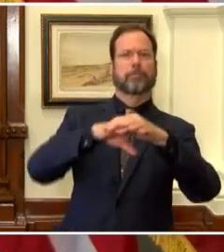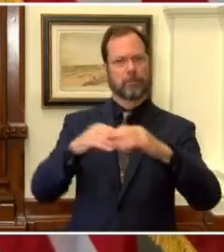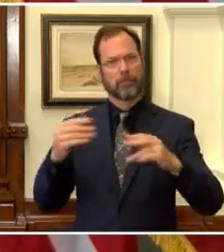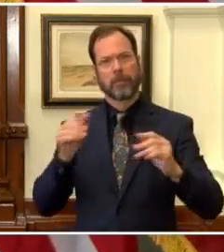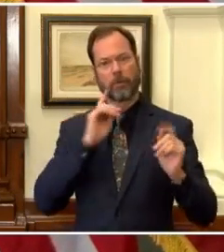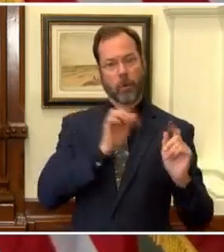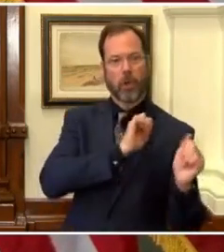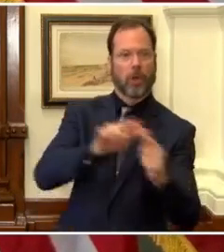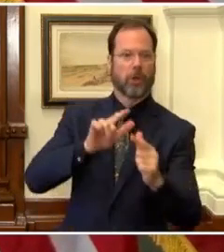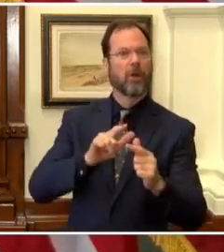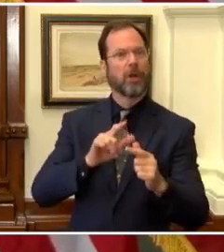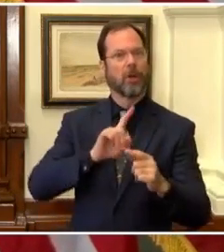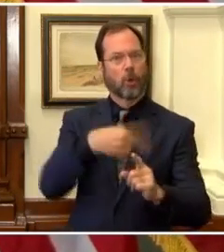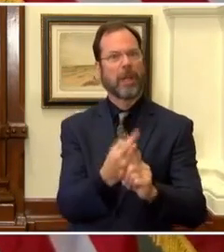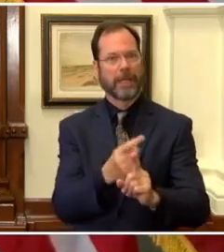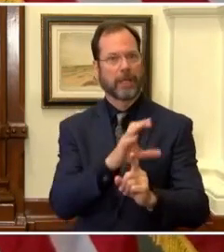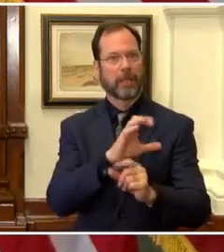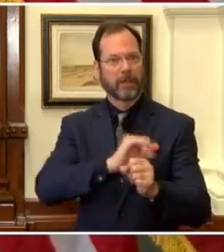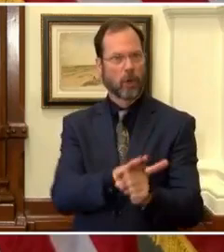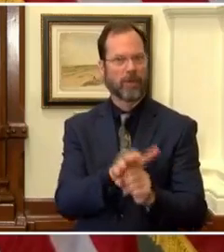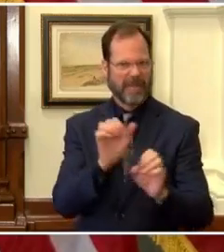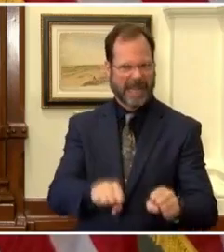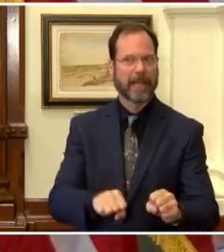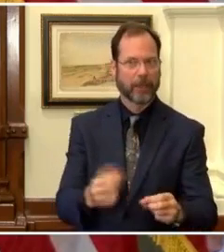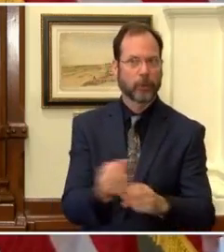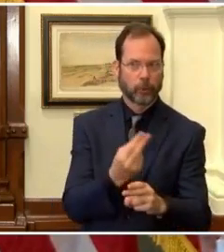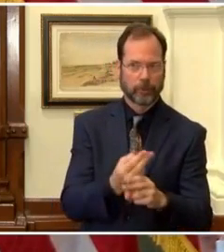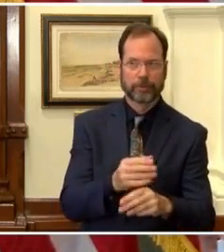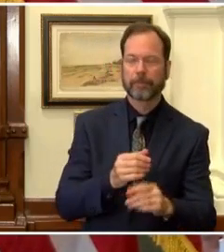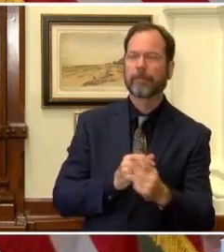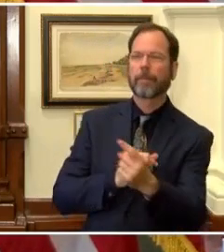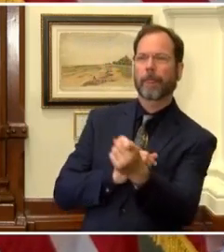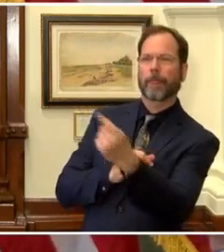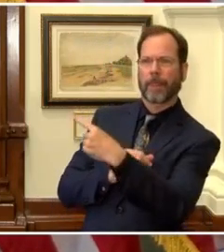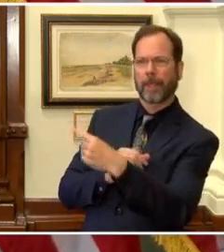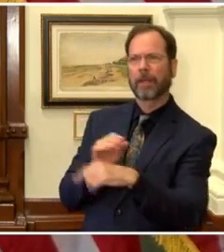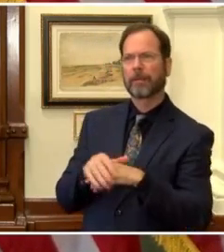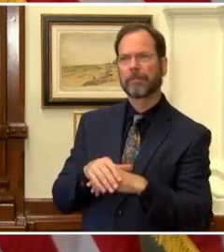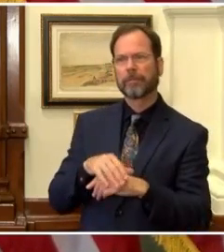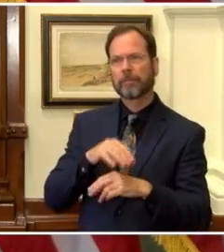THAT ENTIRE TRAUMA SERVICE AREA AS A WAY TO FILL THE CAPACITY.